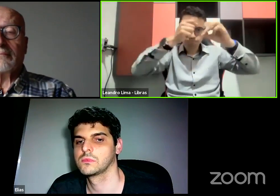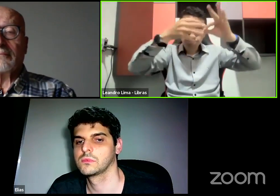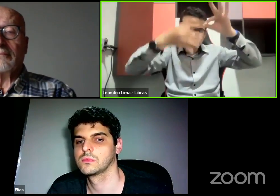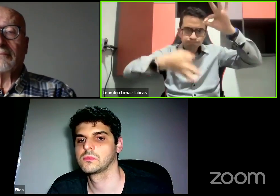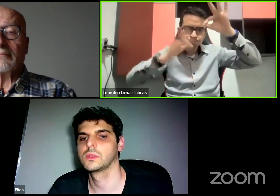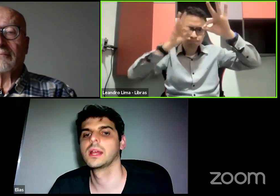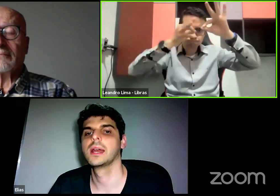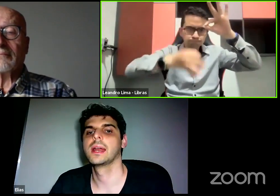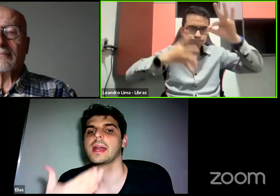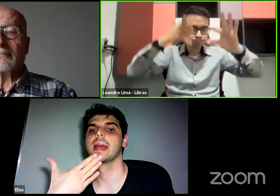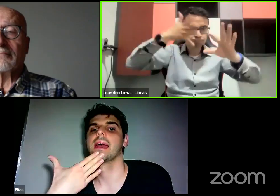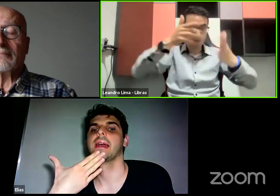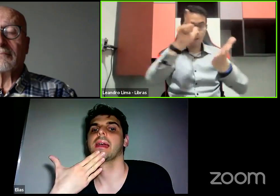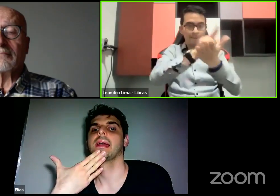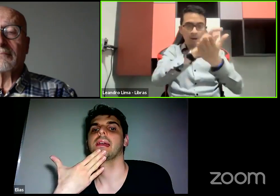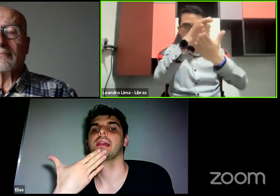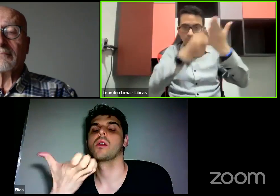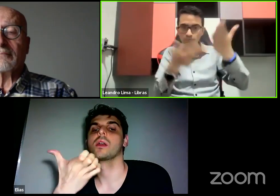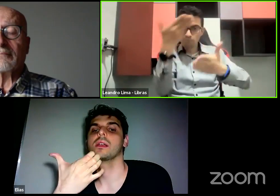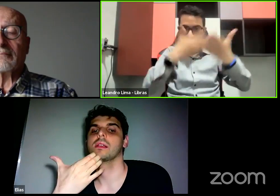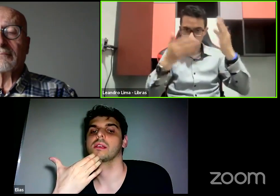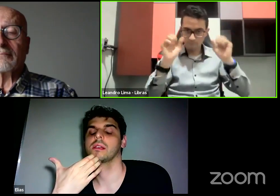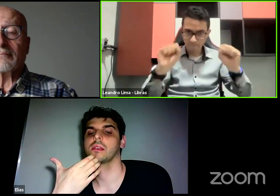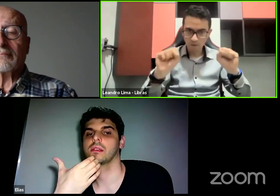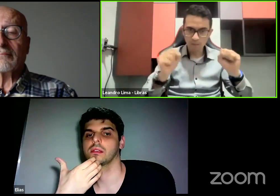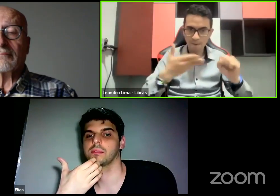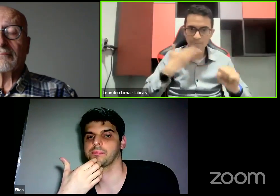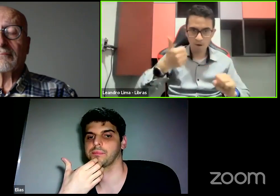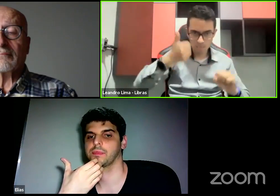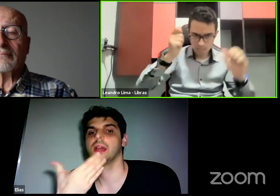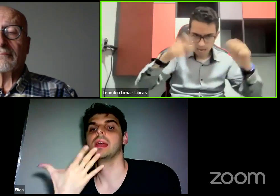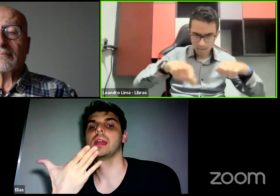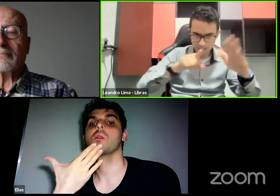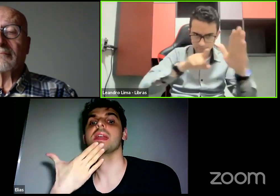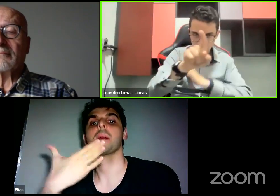So cortisol Exactly.